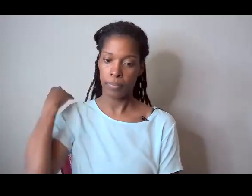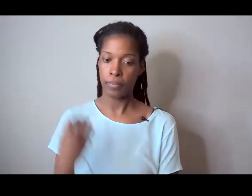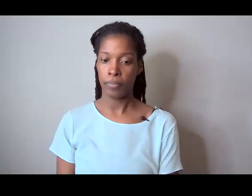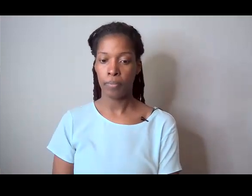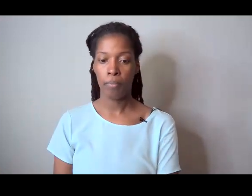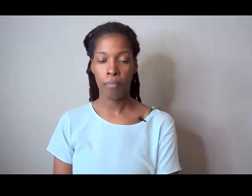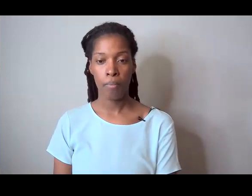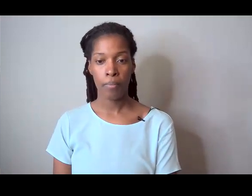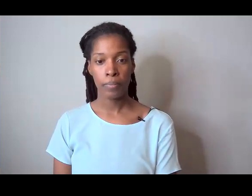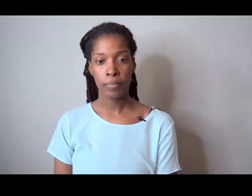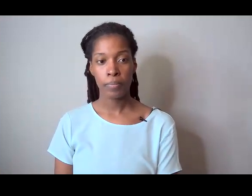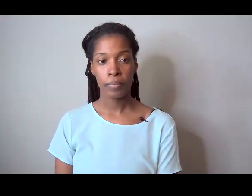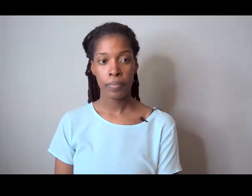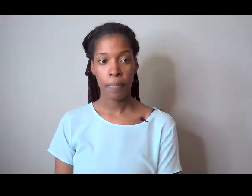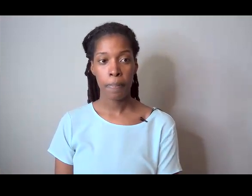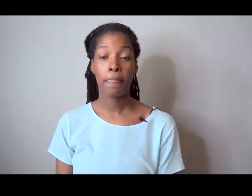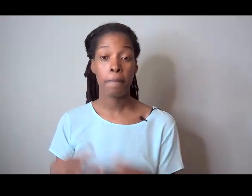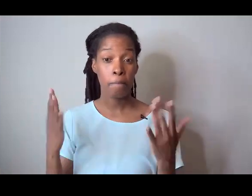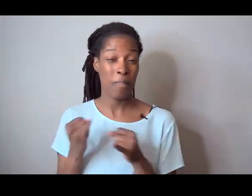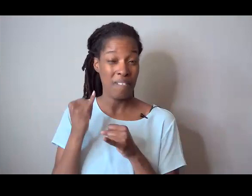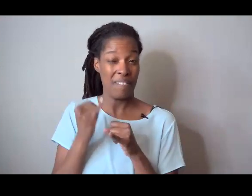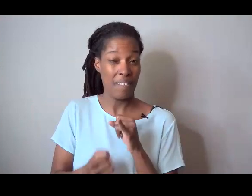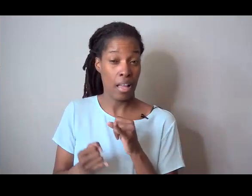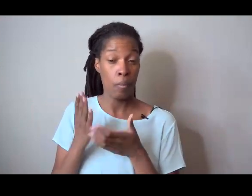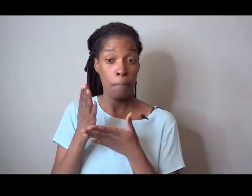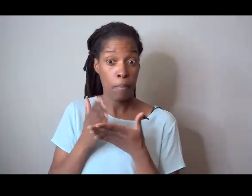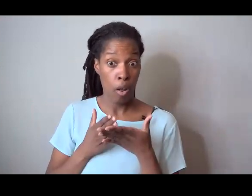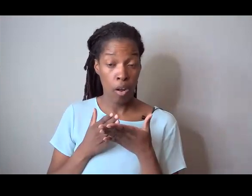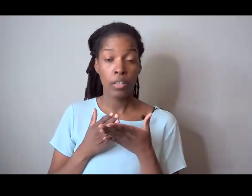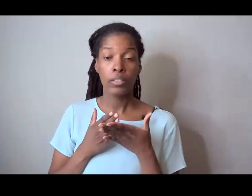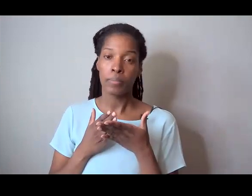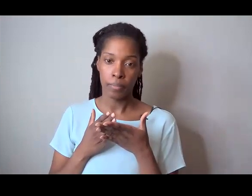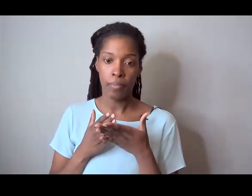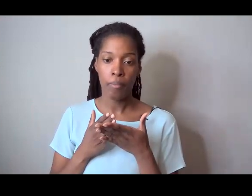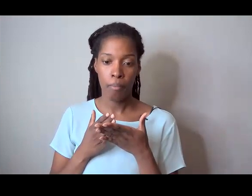So this final detail is about reporting business assets.